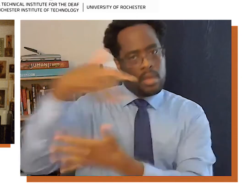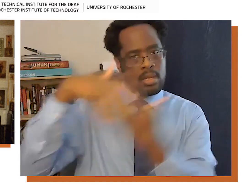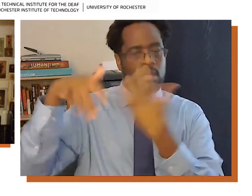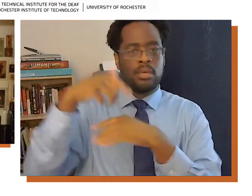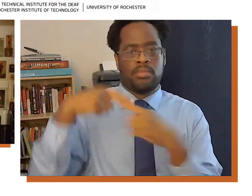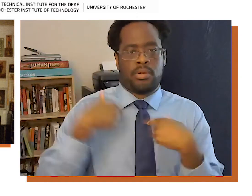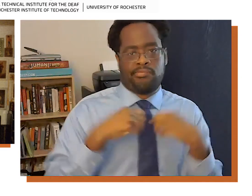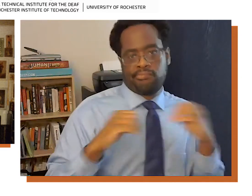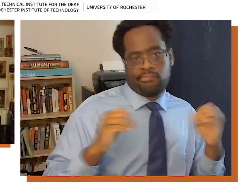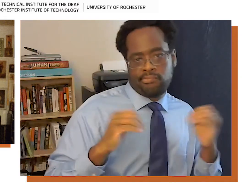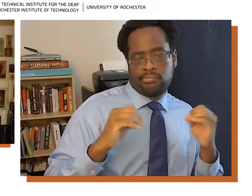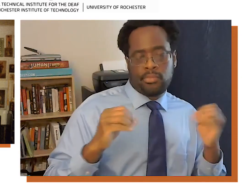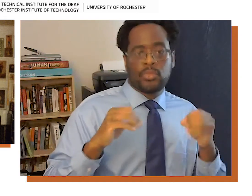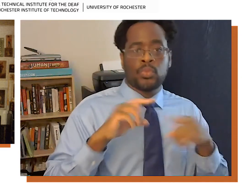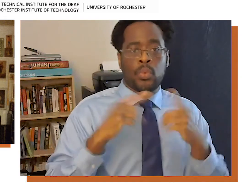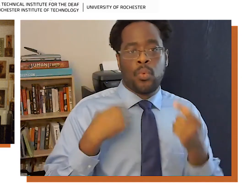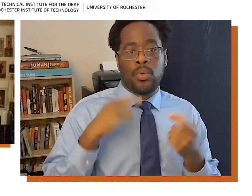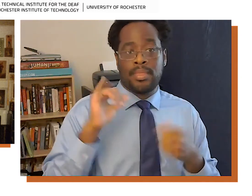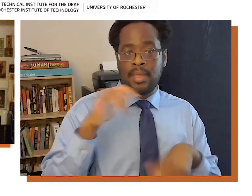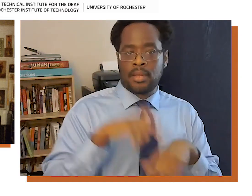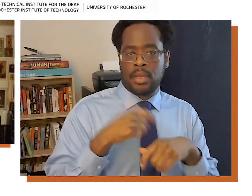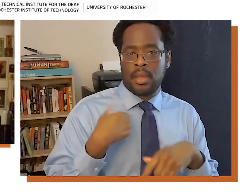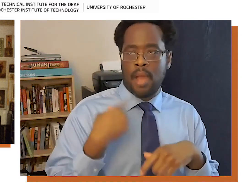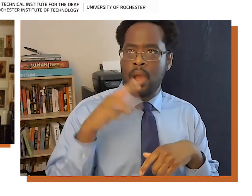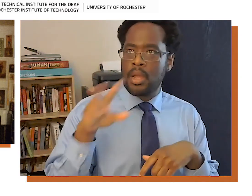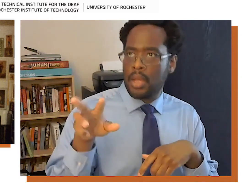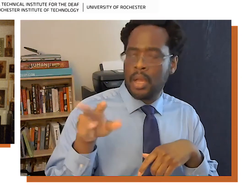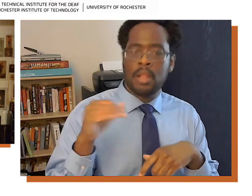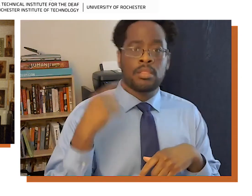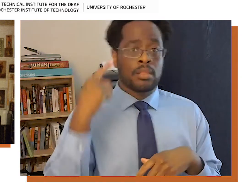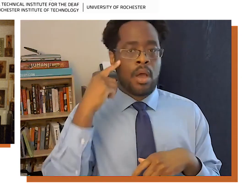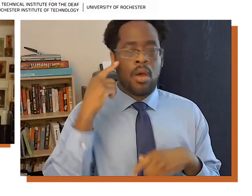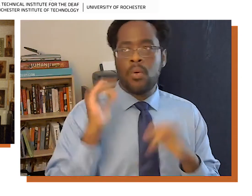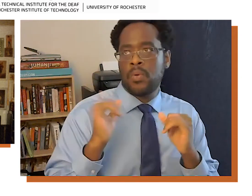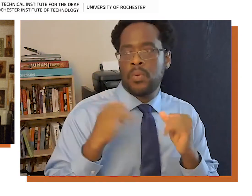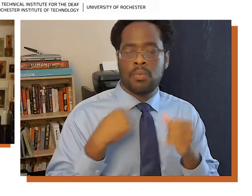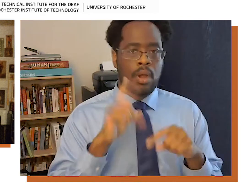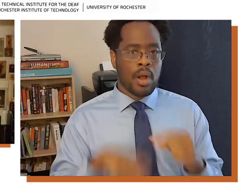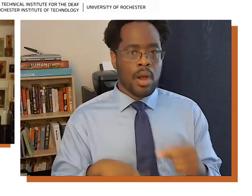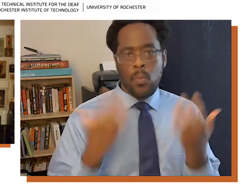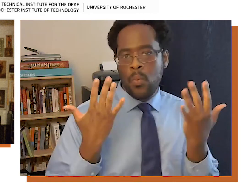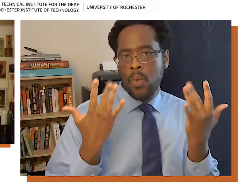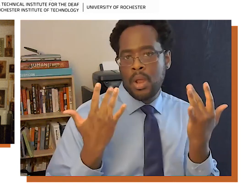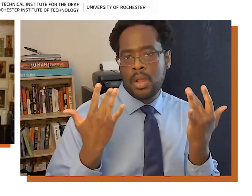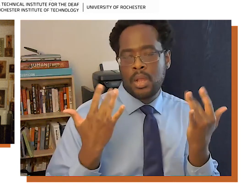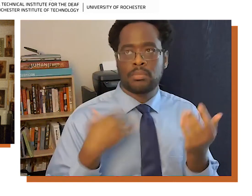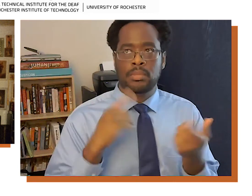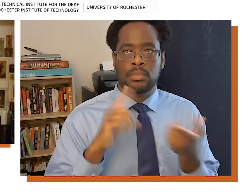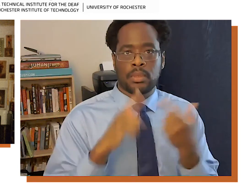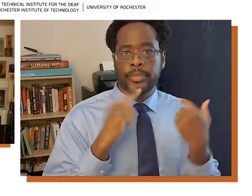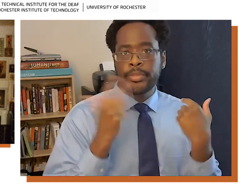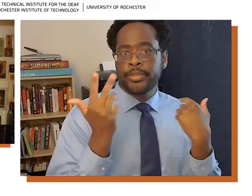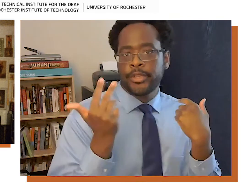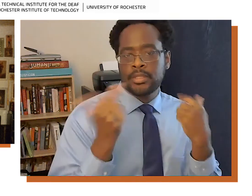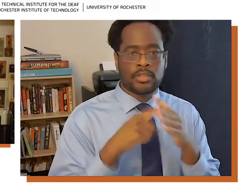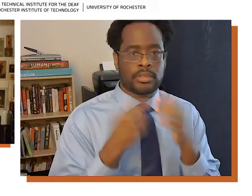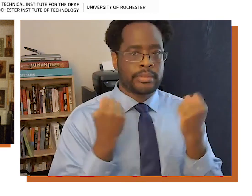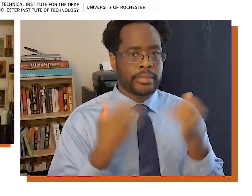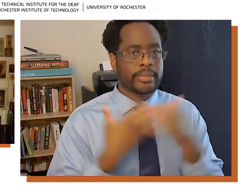My brothers and sister did a little bit with their friends, but I had not started learning sign at that time, so I remember watching my sister and her friends